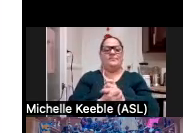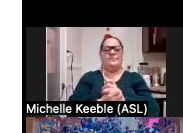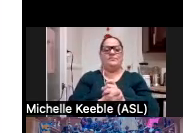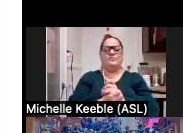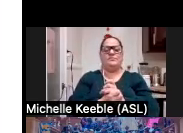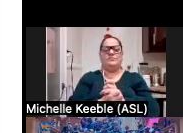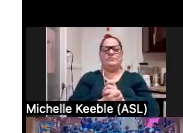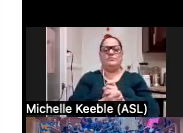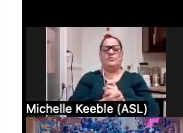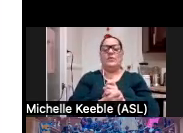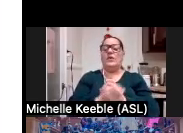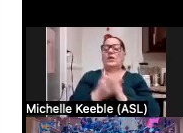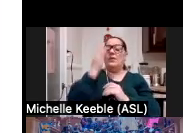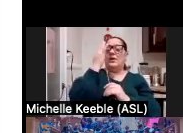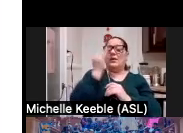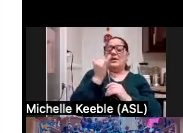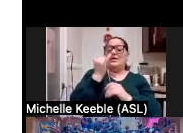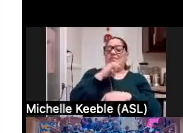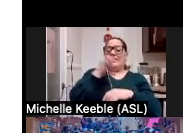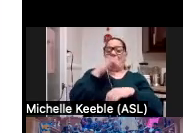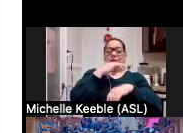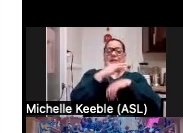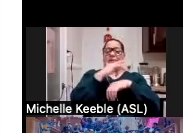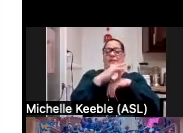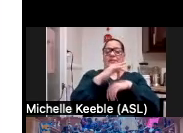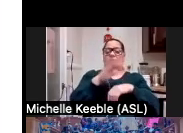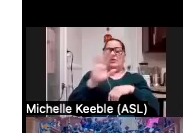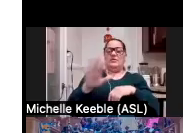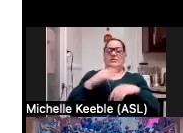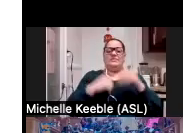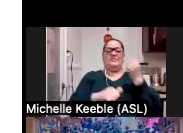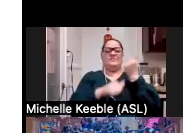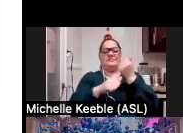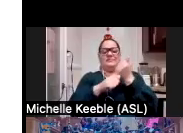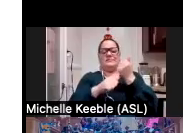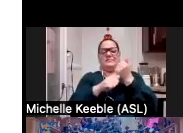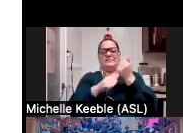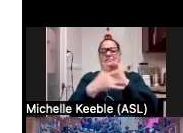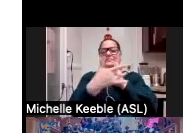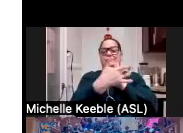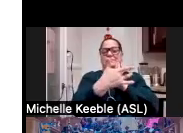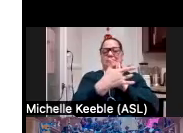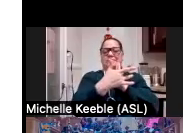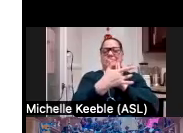Um because of the unavailability of assistive technology to poor families in the pre-depression